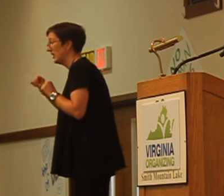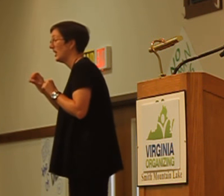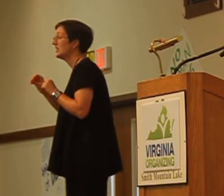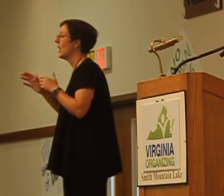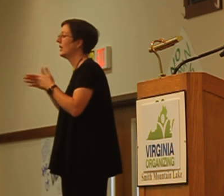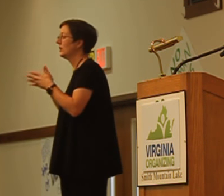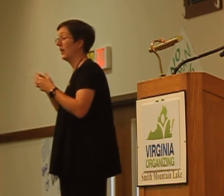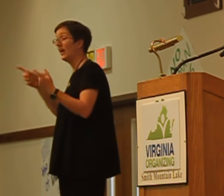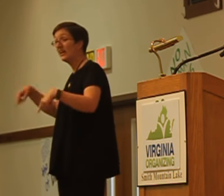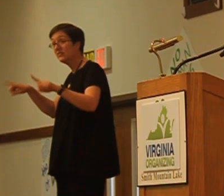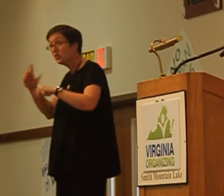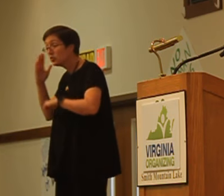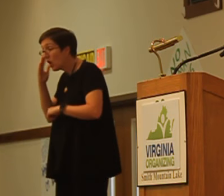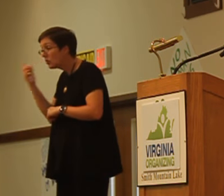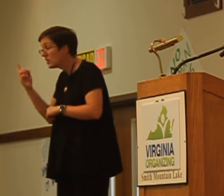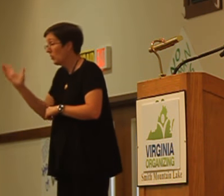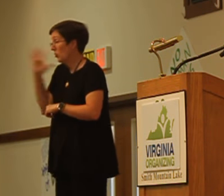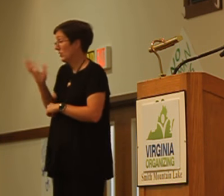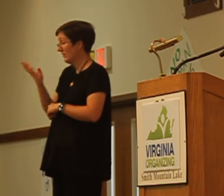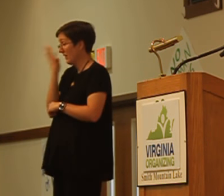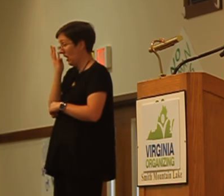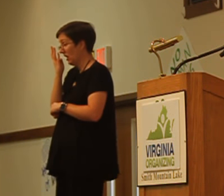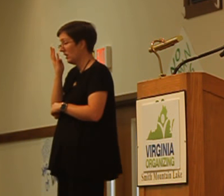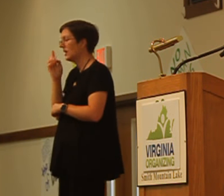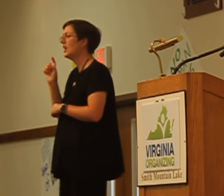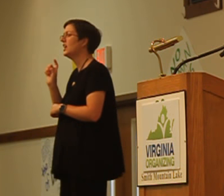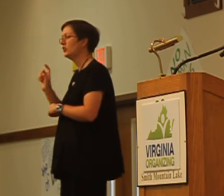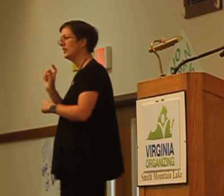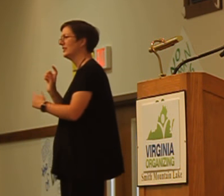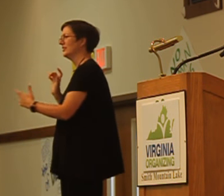to connect with someone in the cities around you.